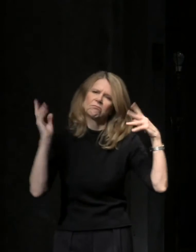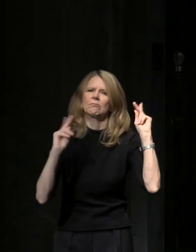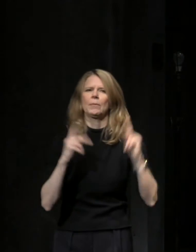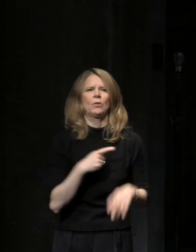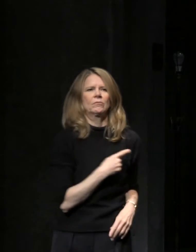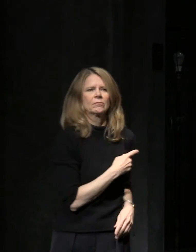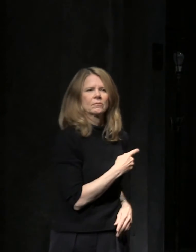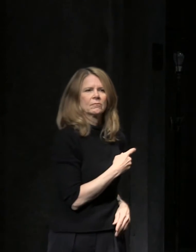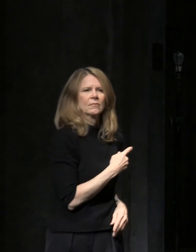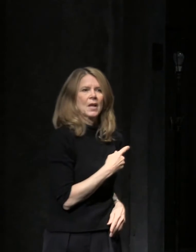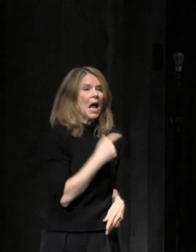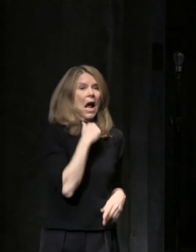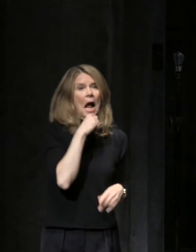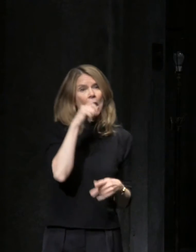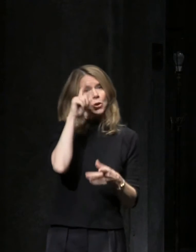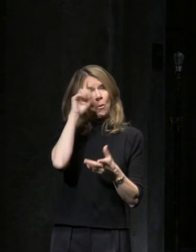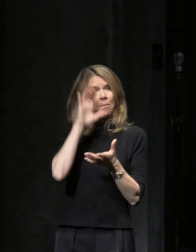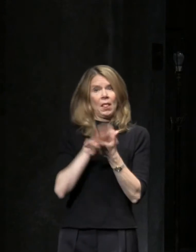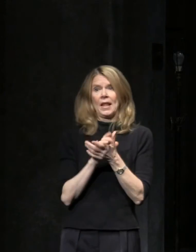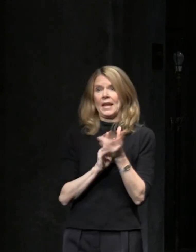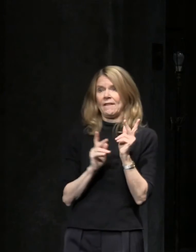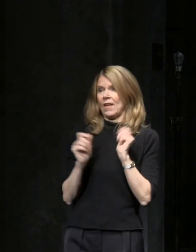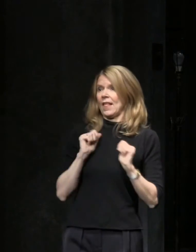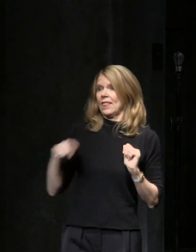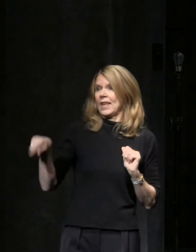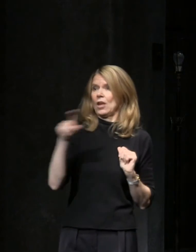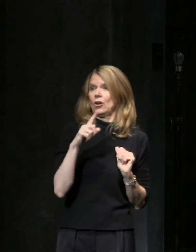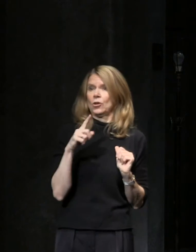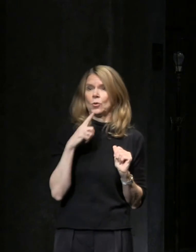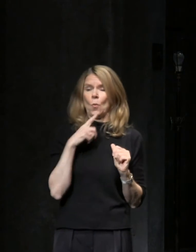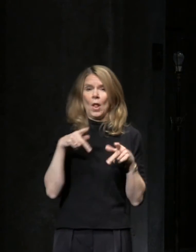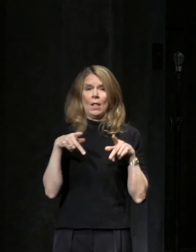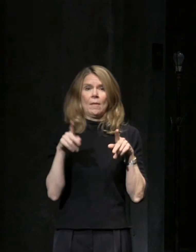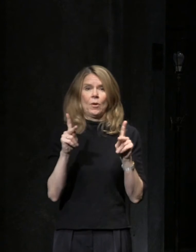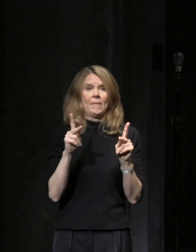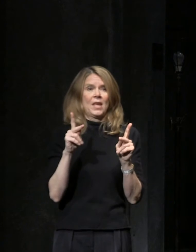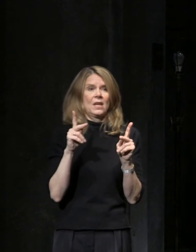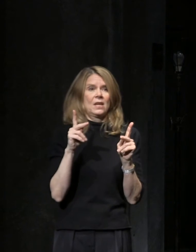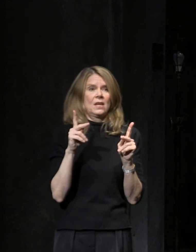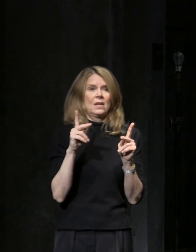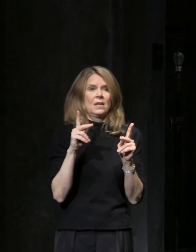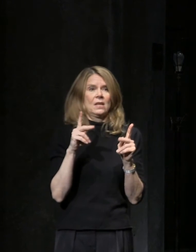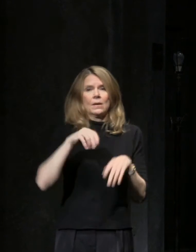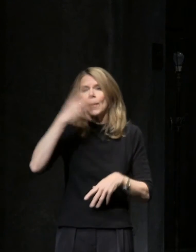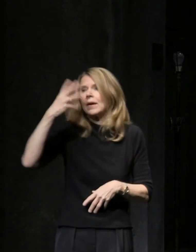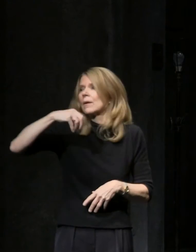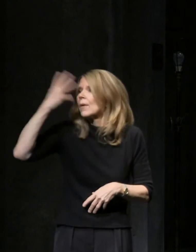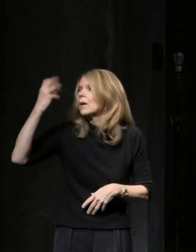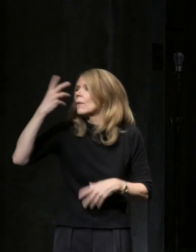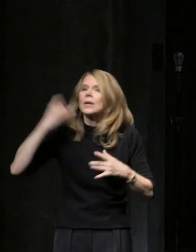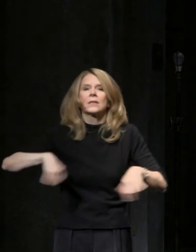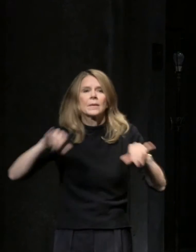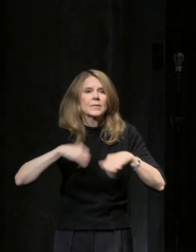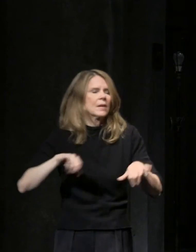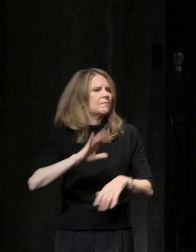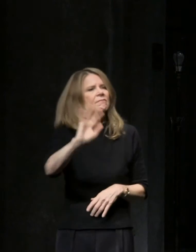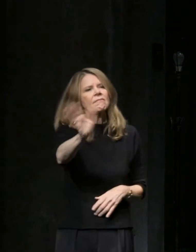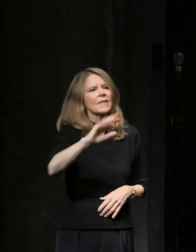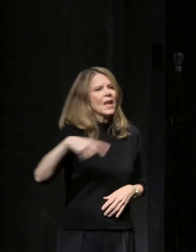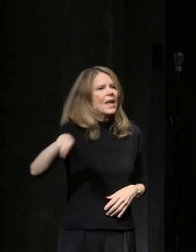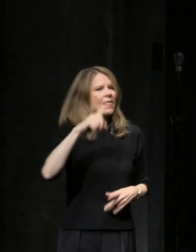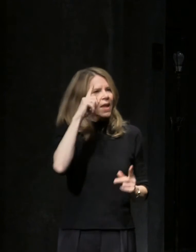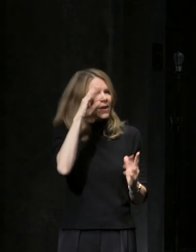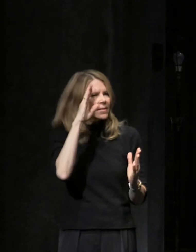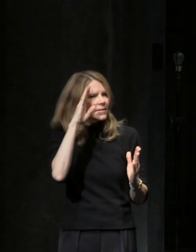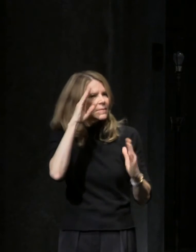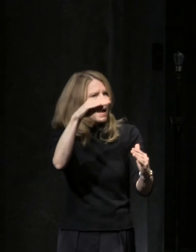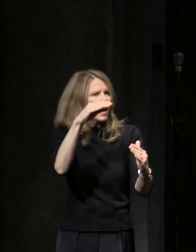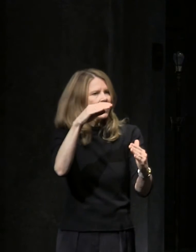or anybody else will allow that to happen. They will expect creative uncertainty.